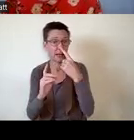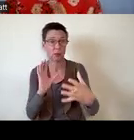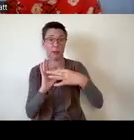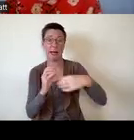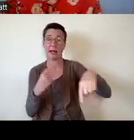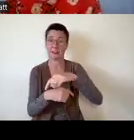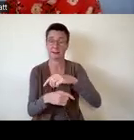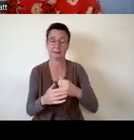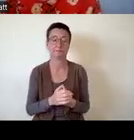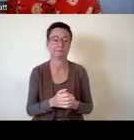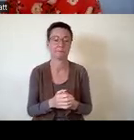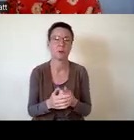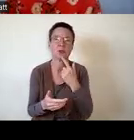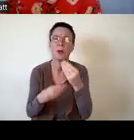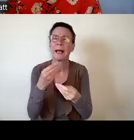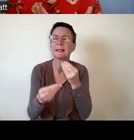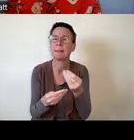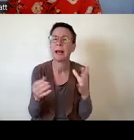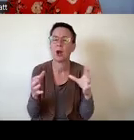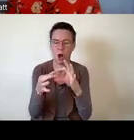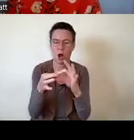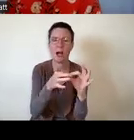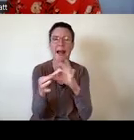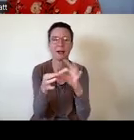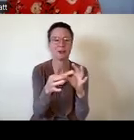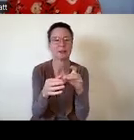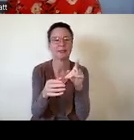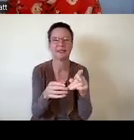To explain connections, I've made you this very snazzy diagram.